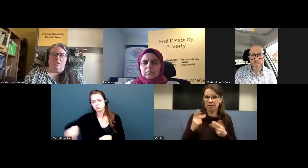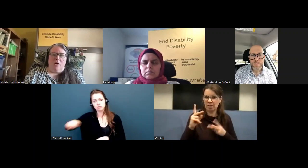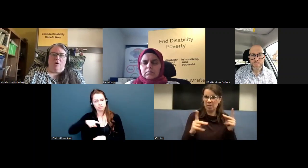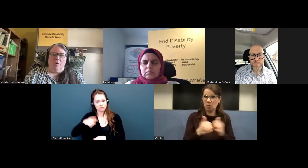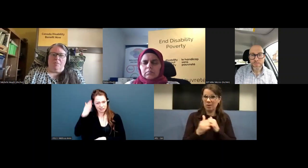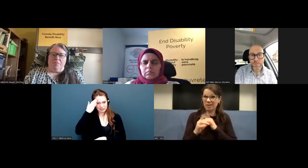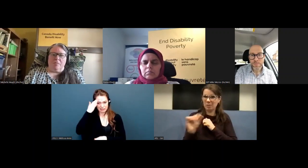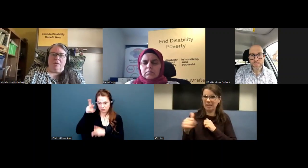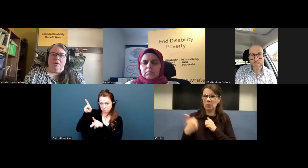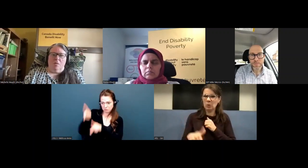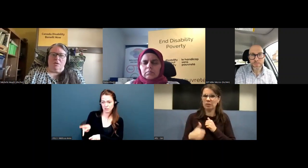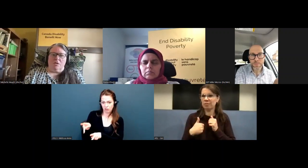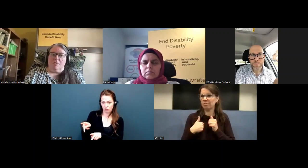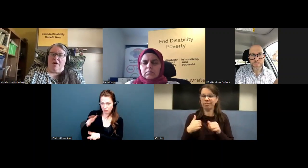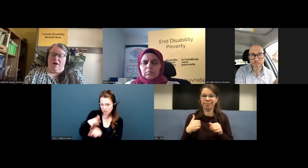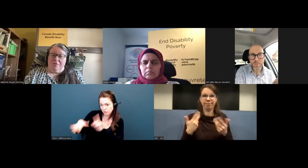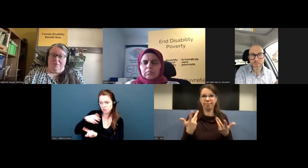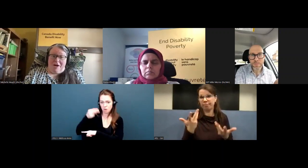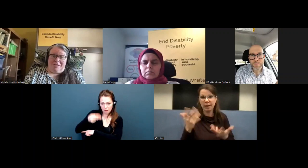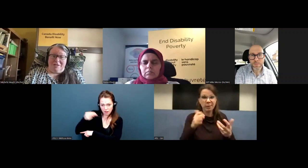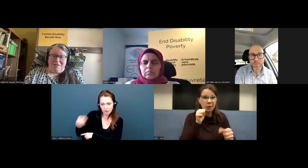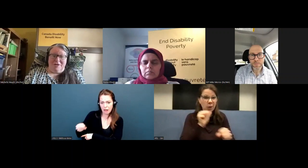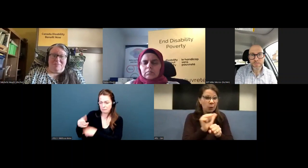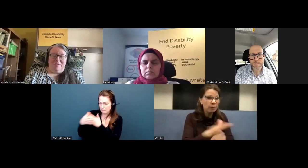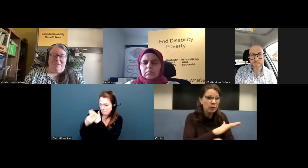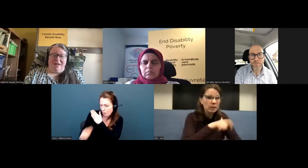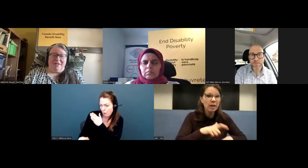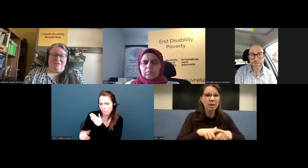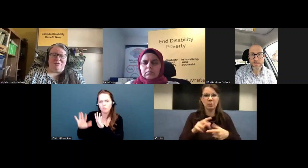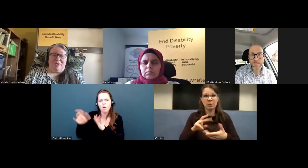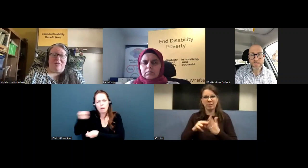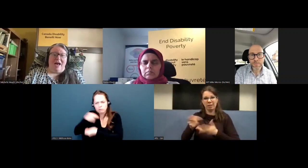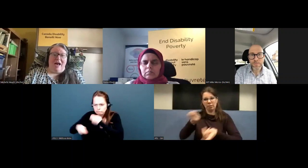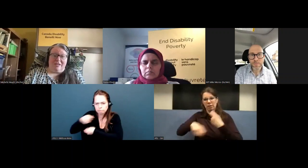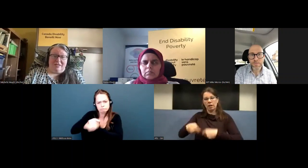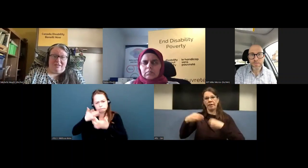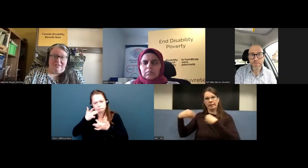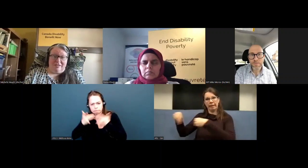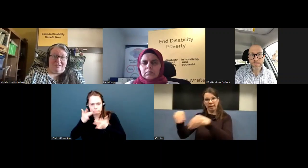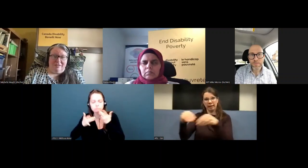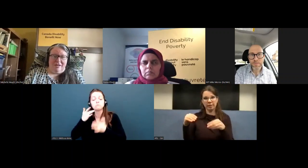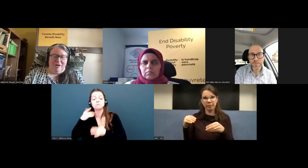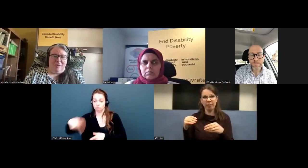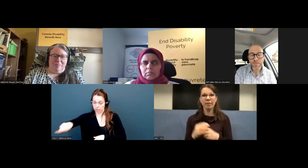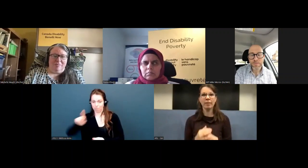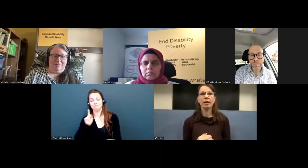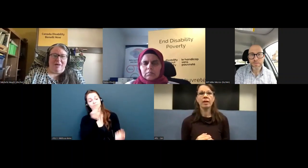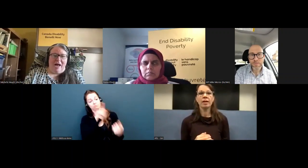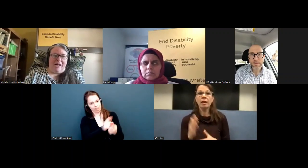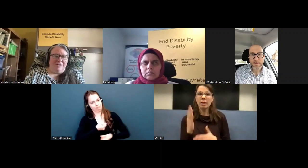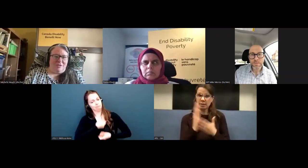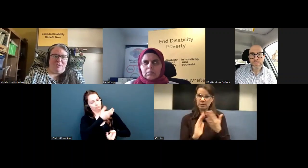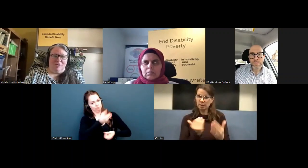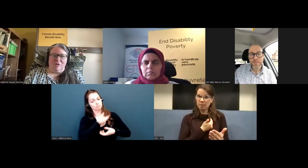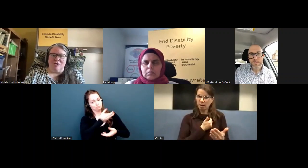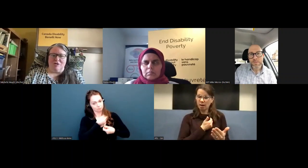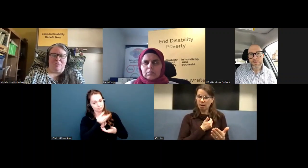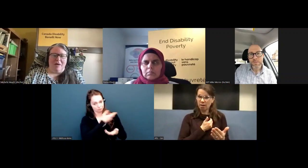SO SOME OF OUR FRIENDS THAT HAVE PROVIDED US WITH EXCELLENT AD SUPPORT, AS YOU MAY HAVE